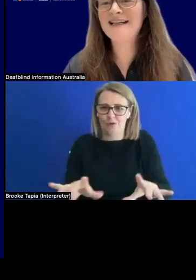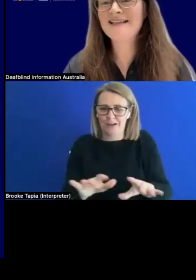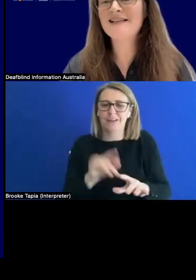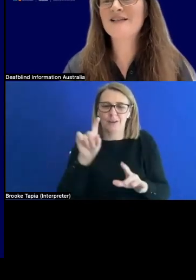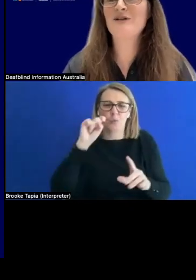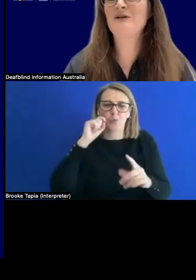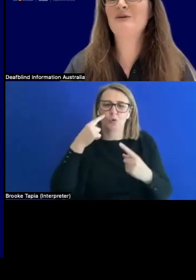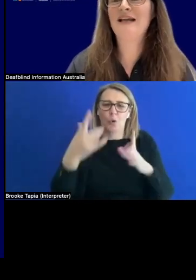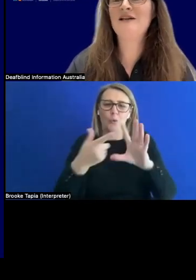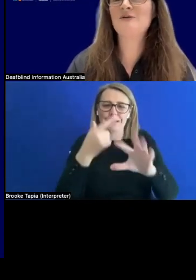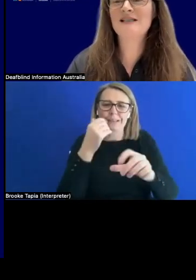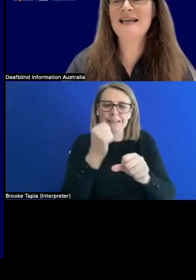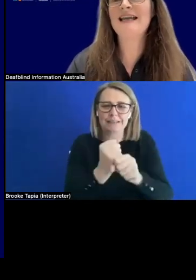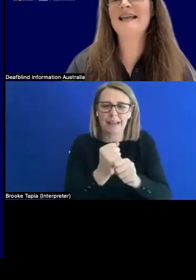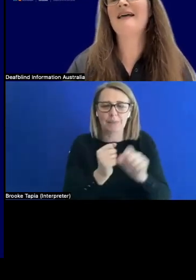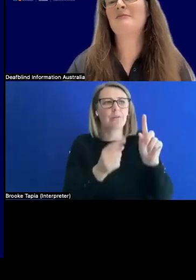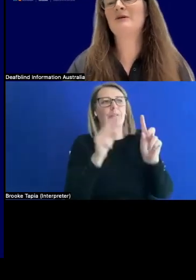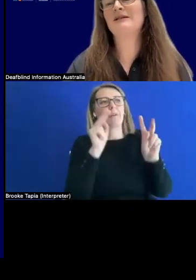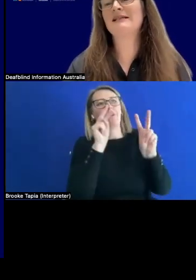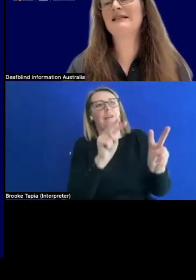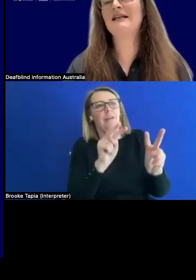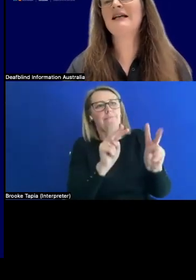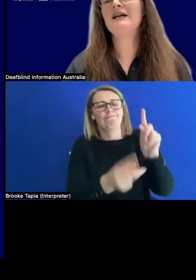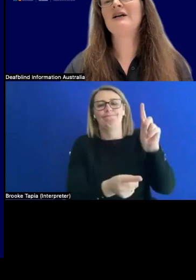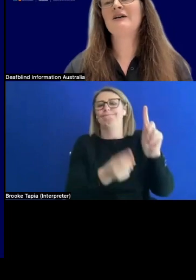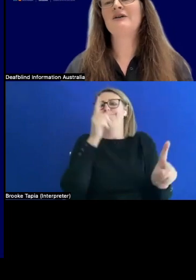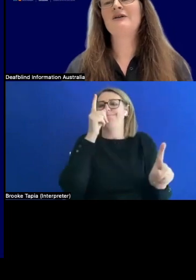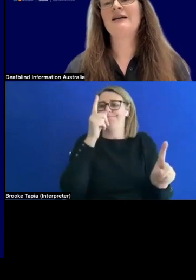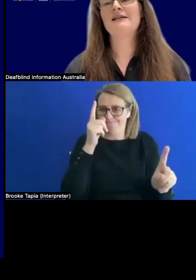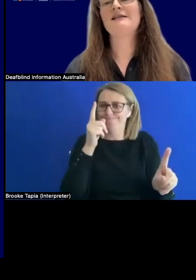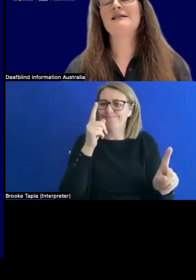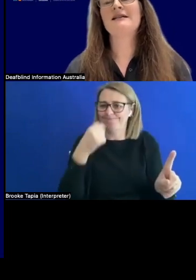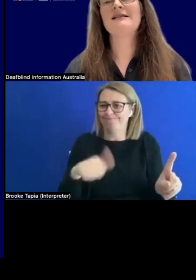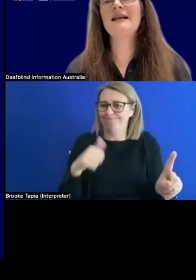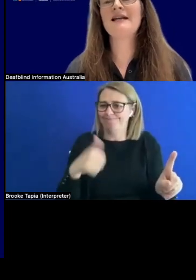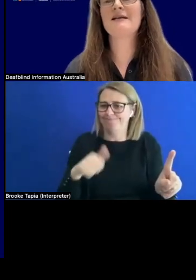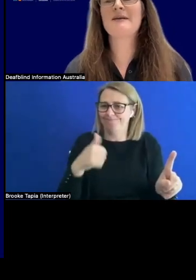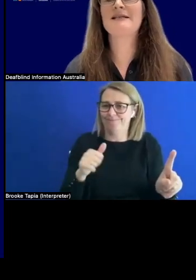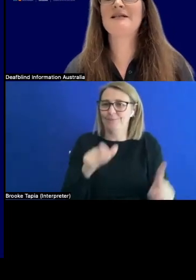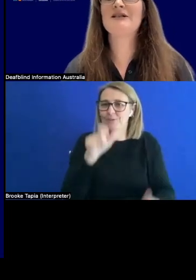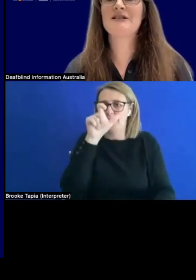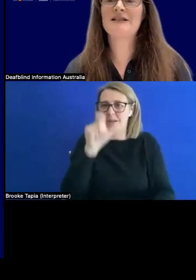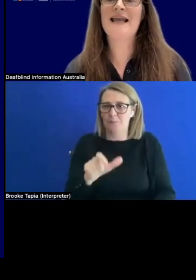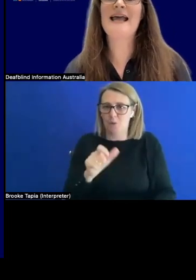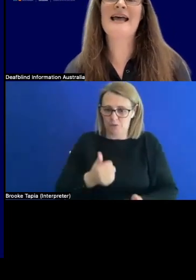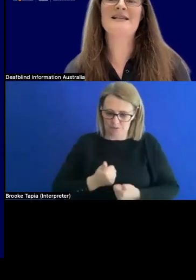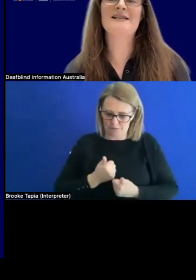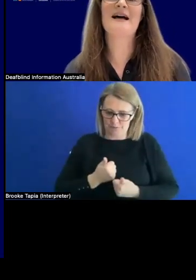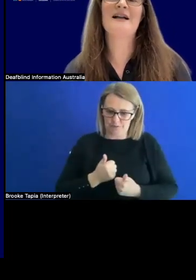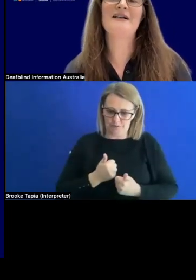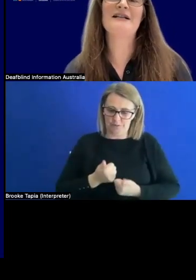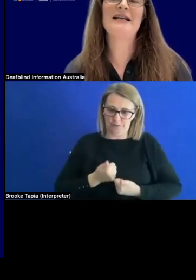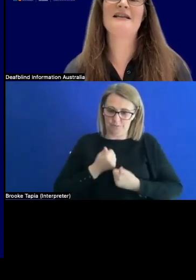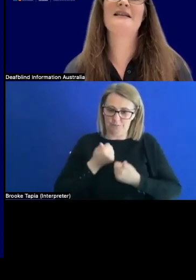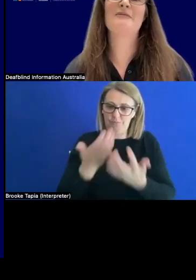later so you will see that the person who is sending the message, their hands are underneath